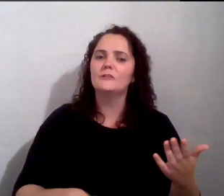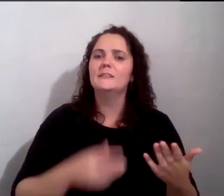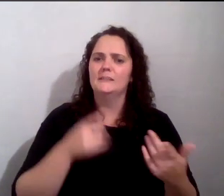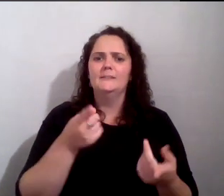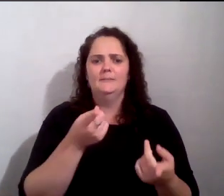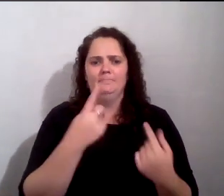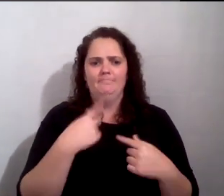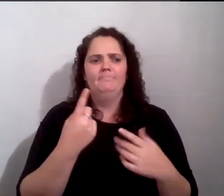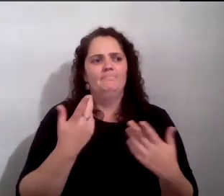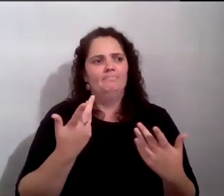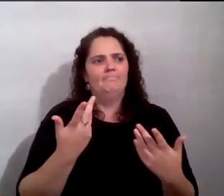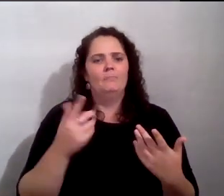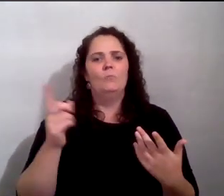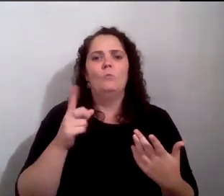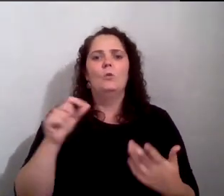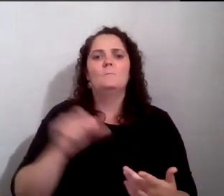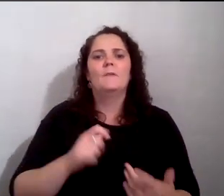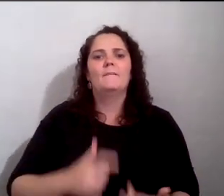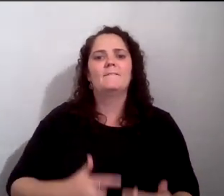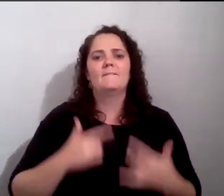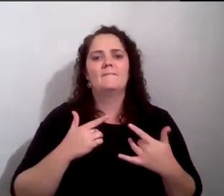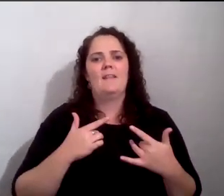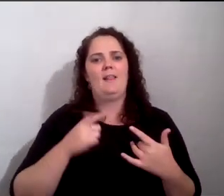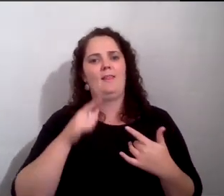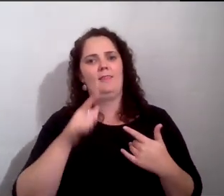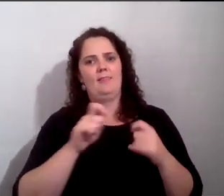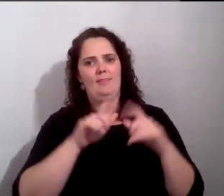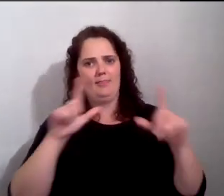And she had quite a clear vision about not what the painting should look like